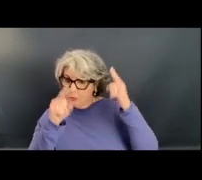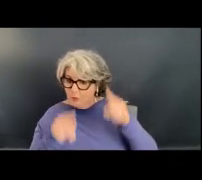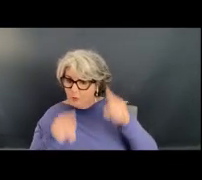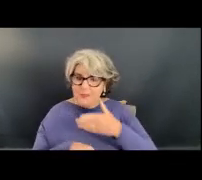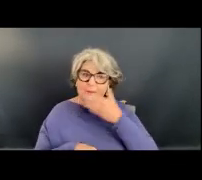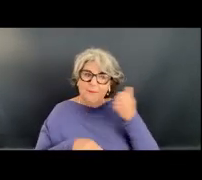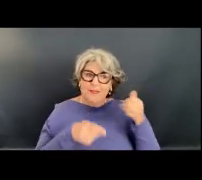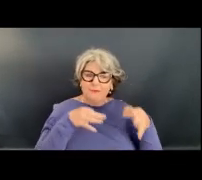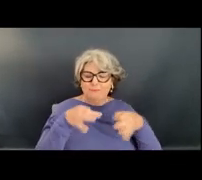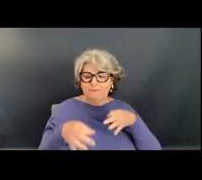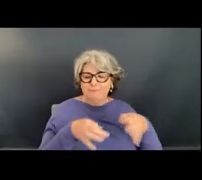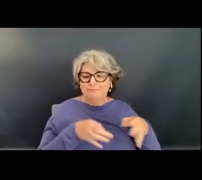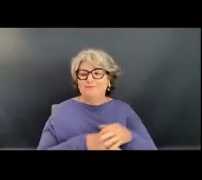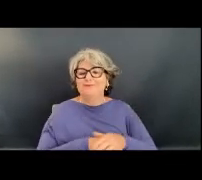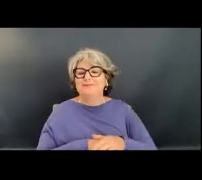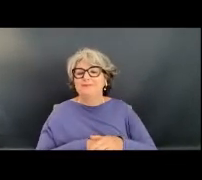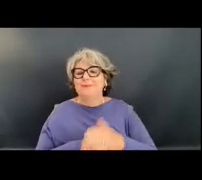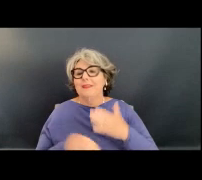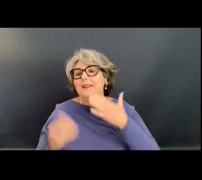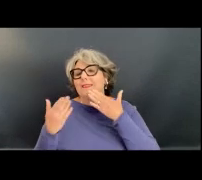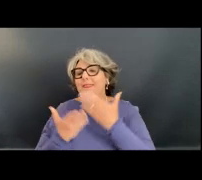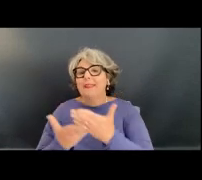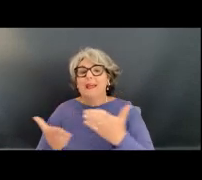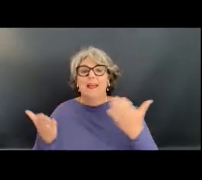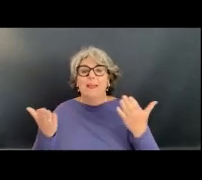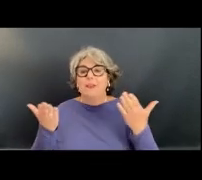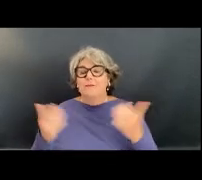So thanks for for everyone's patience with that.